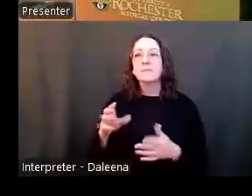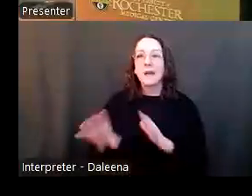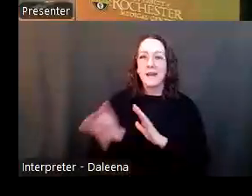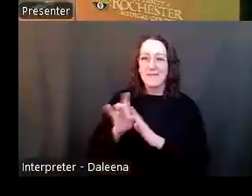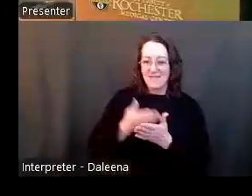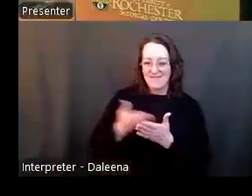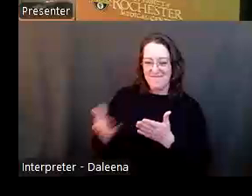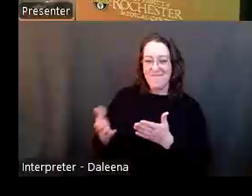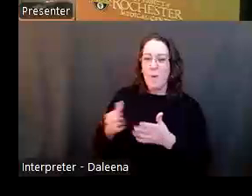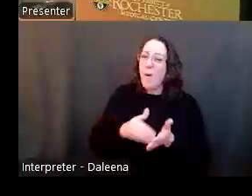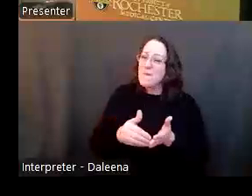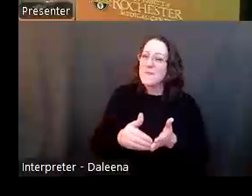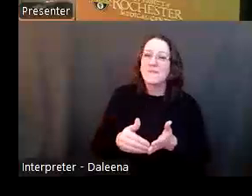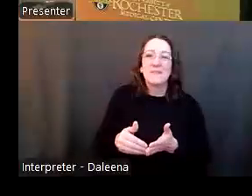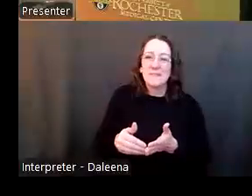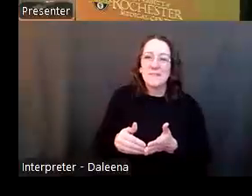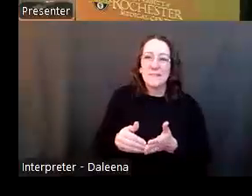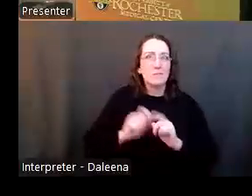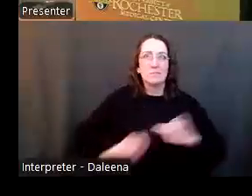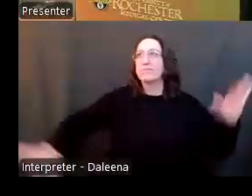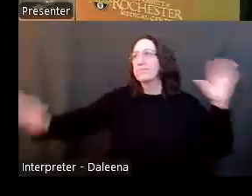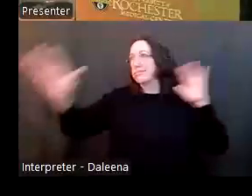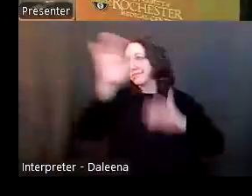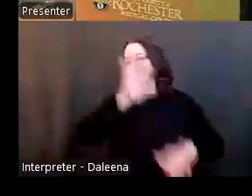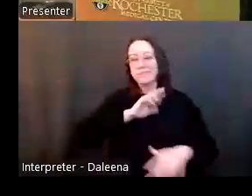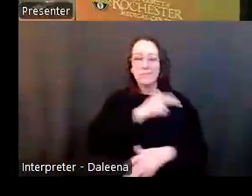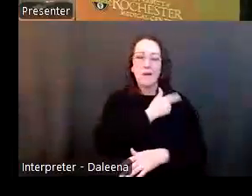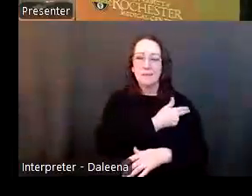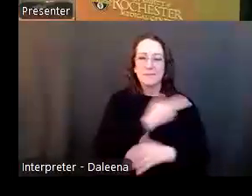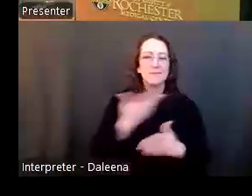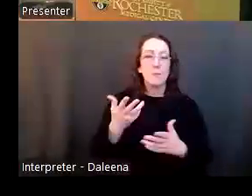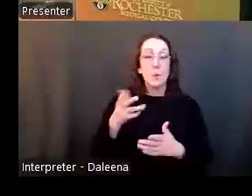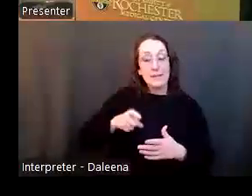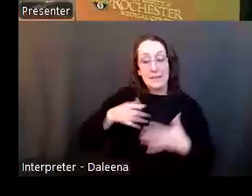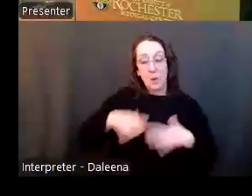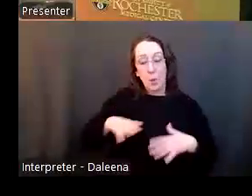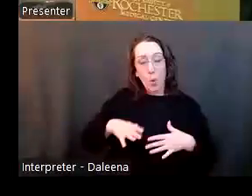lot of times they're all over the hospital or if they need clothes we work closely um